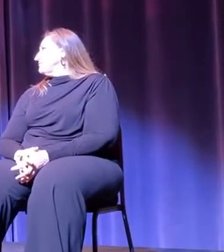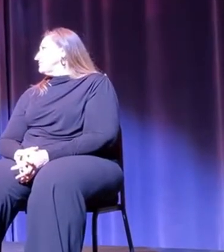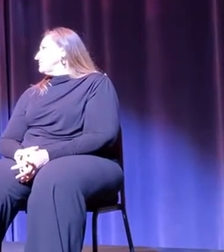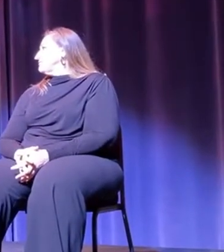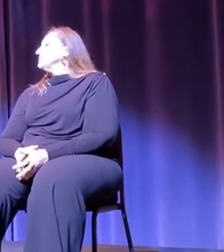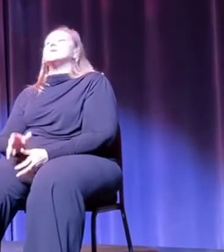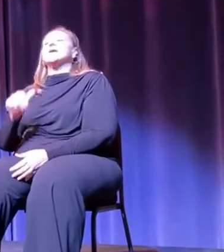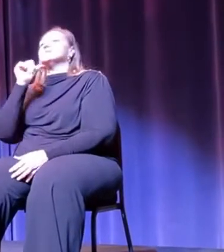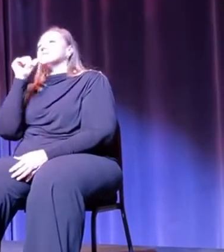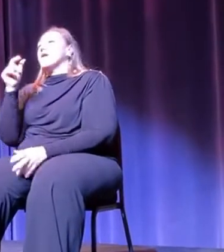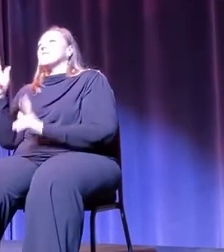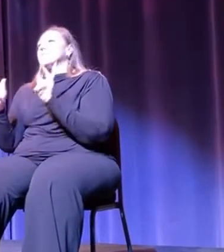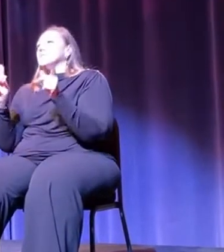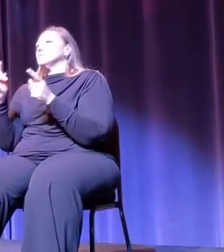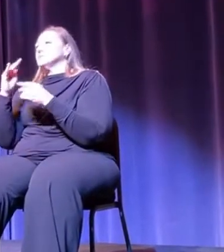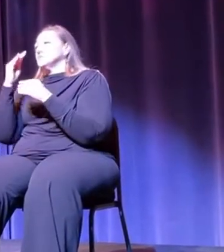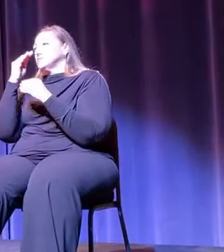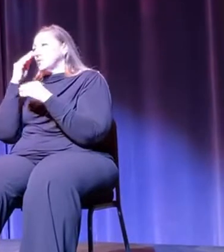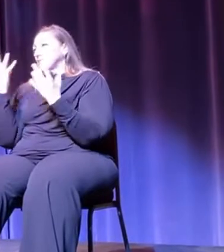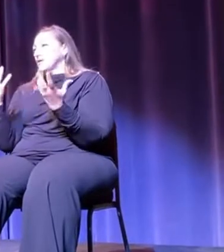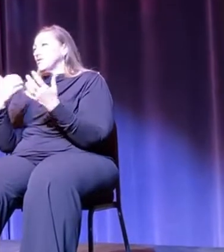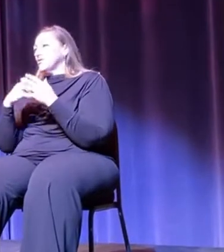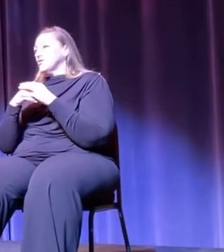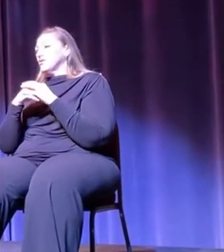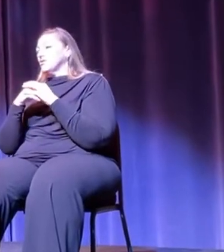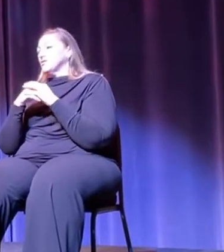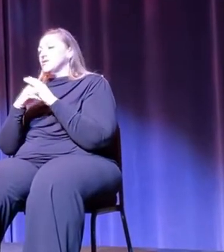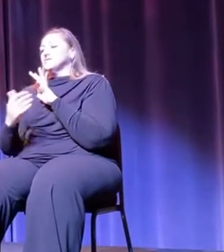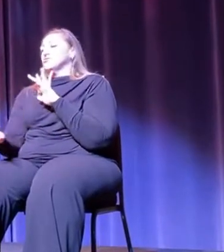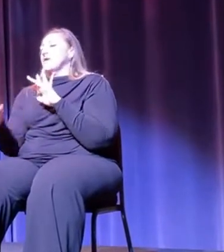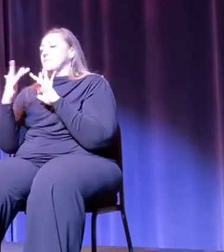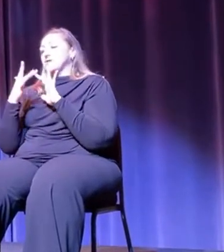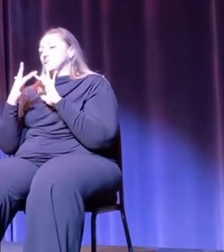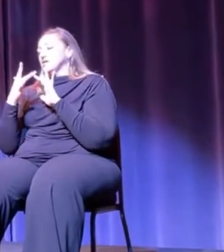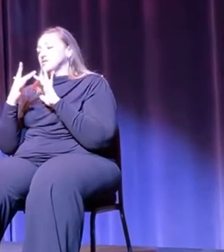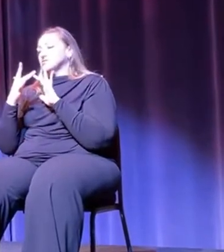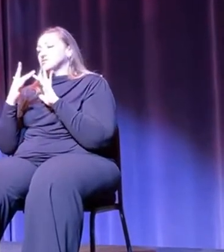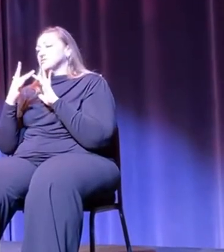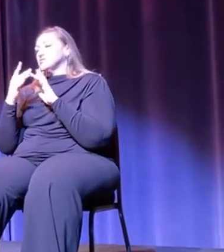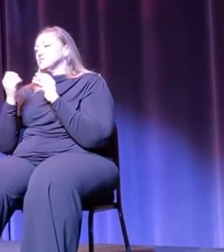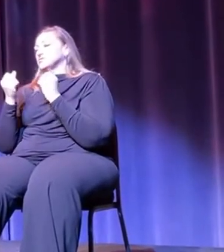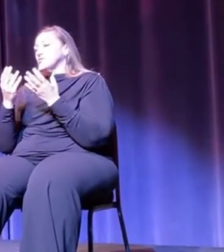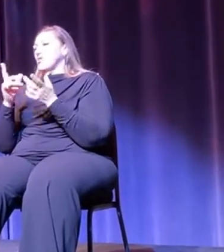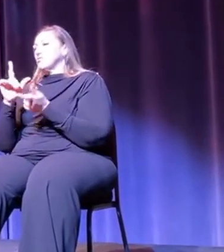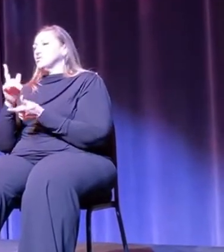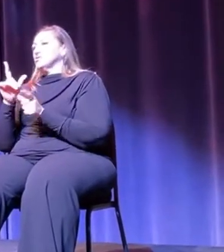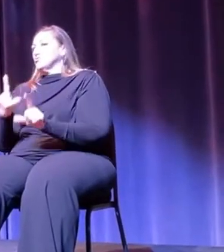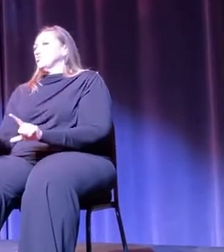it's that they're not being reached. So maybe just like reframing that.